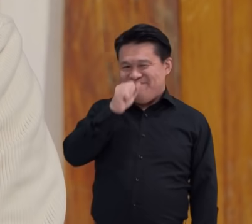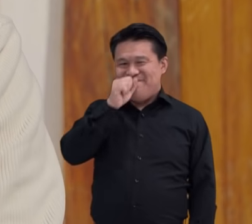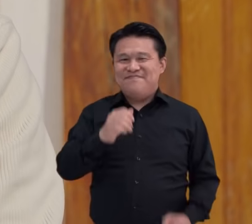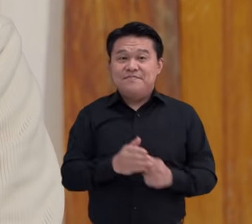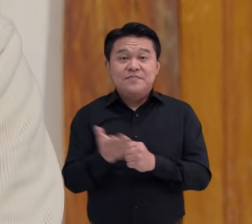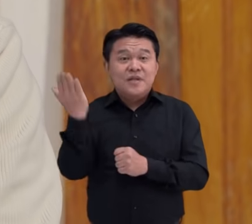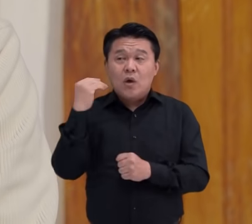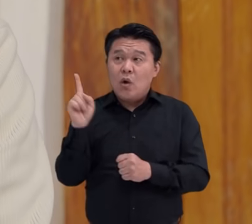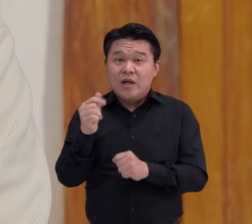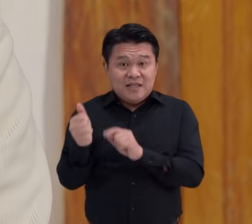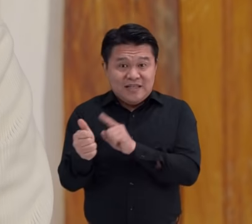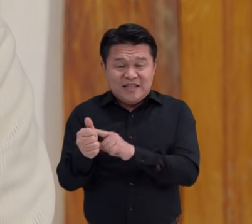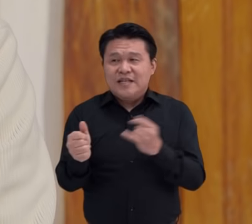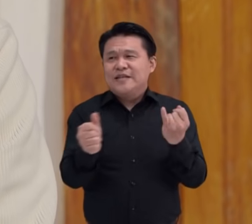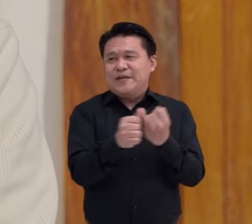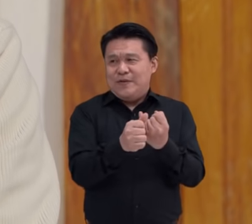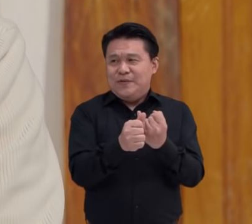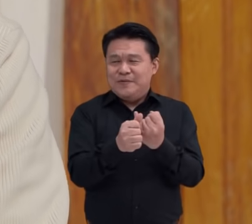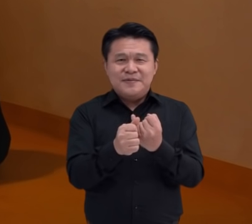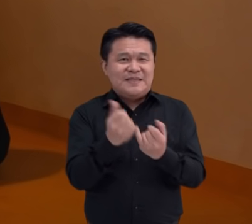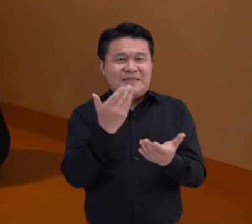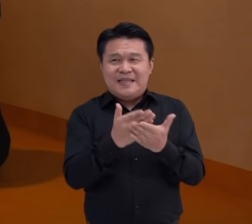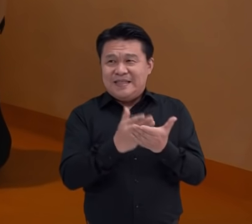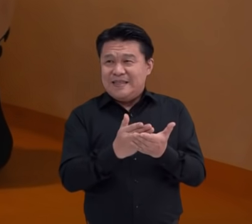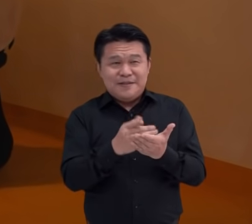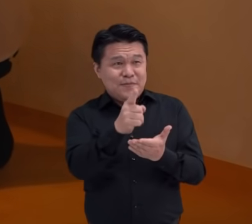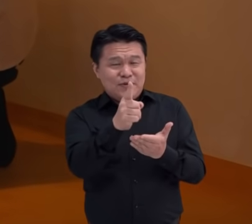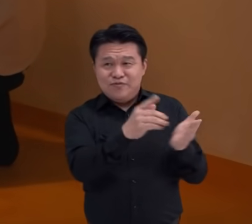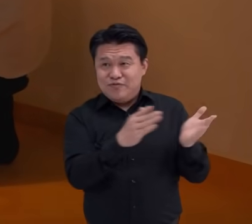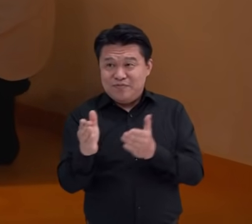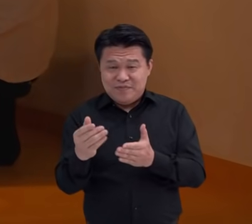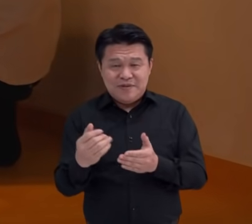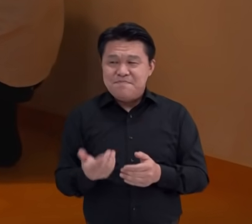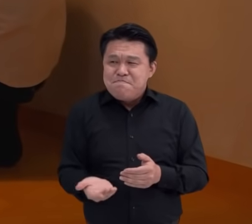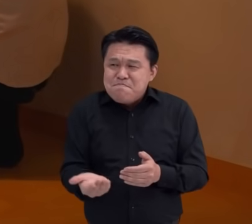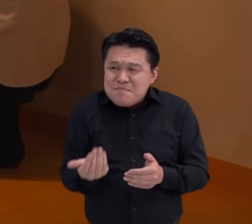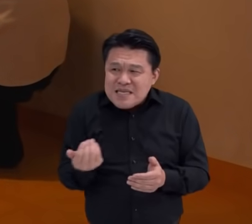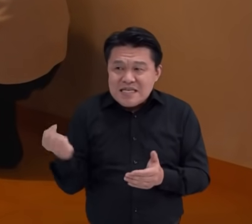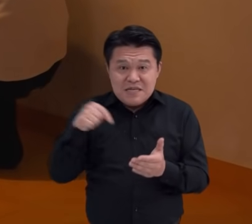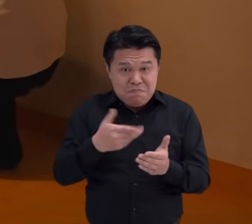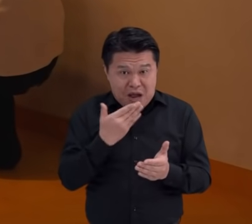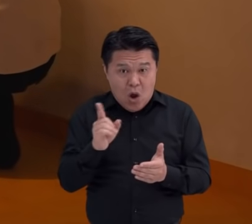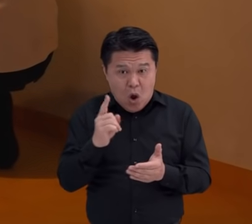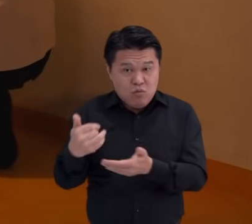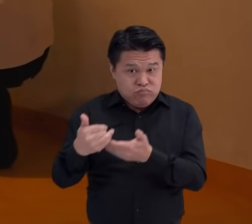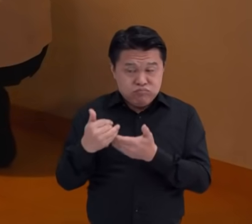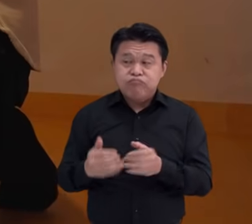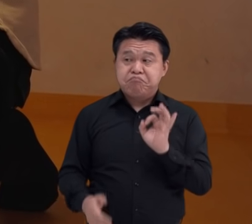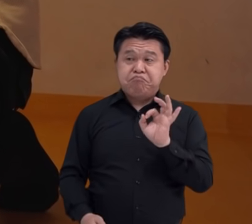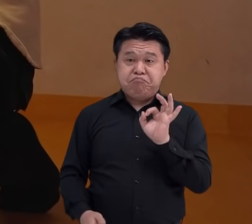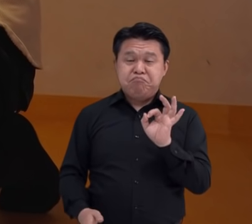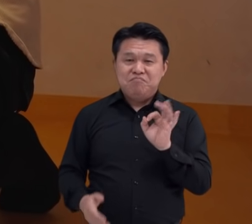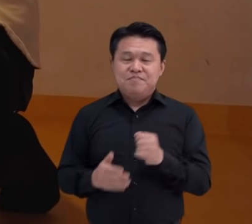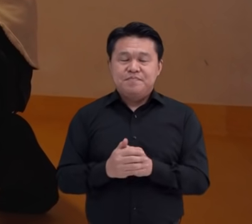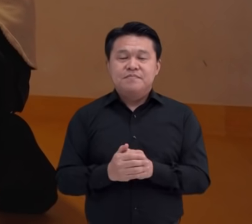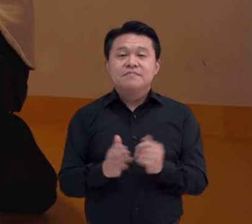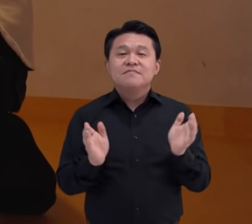One time, a male guest requested for an early check-in because he wanted to propose to his girlfriend.